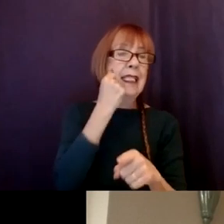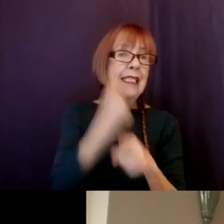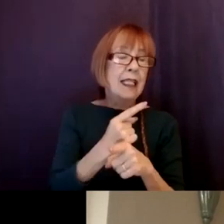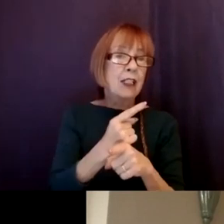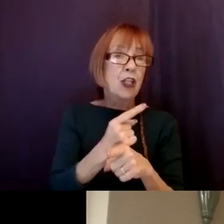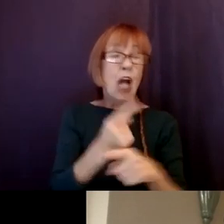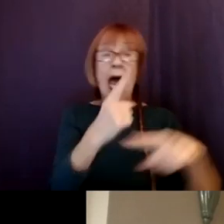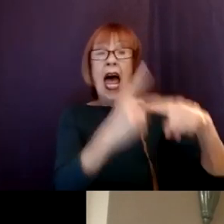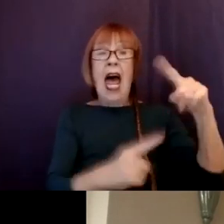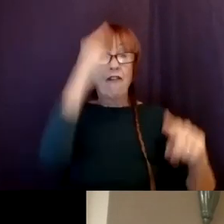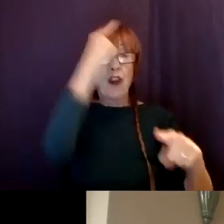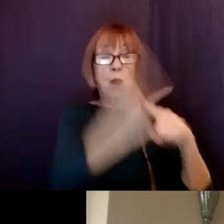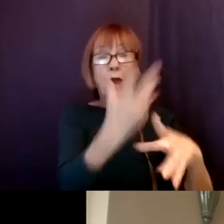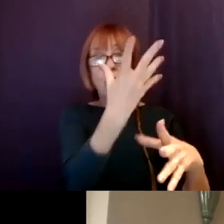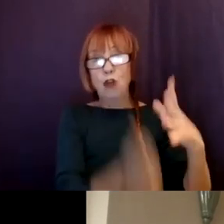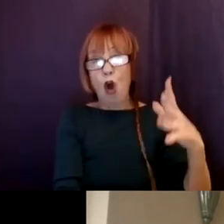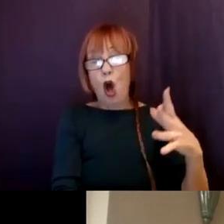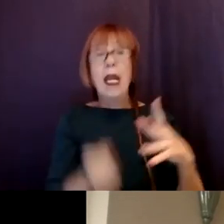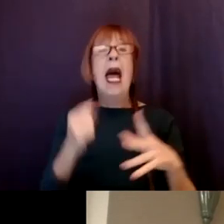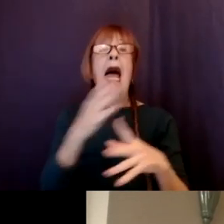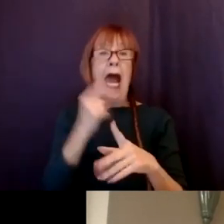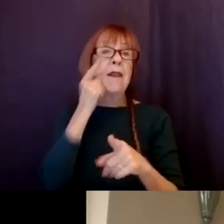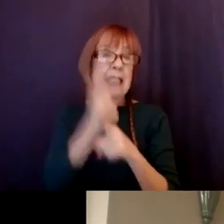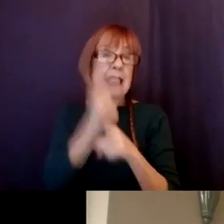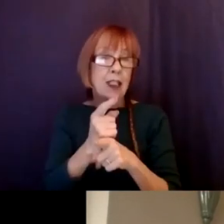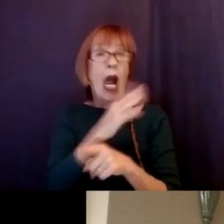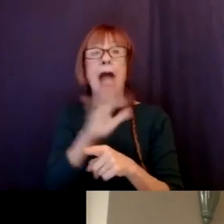as well as her sister and her mother. So my great grandmother.